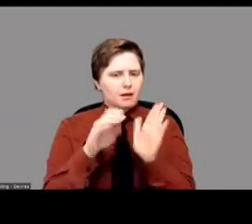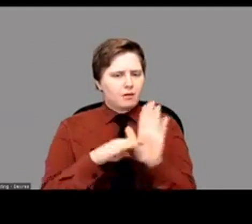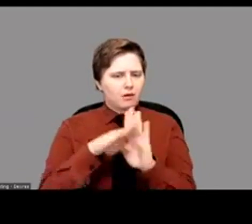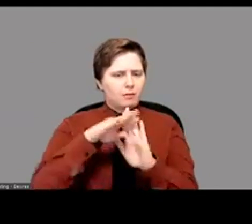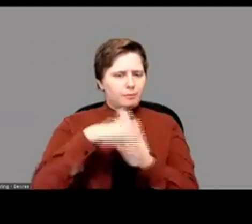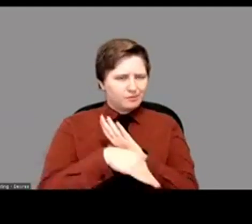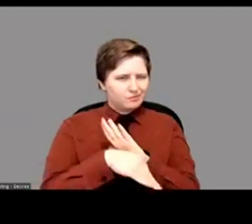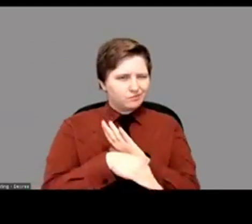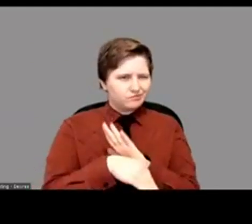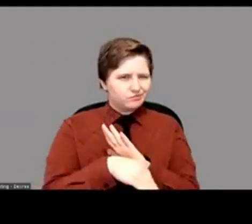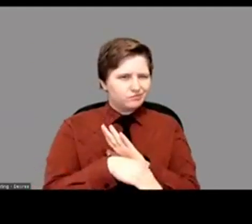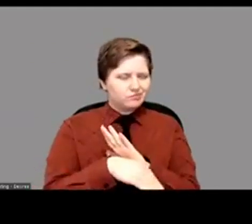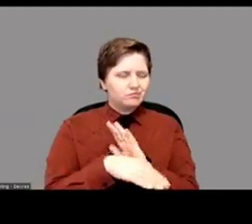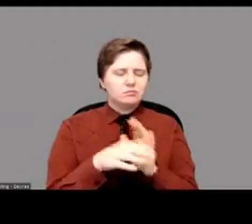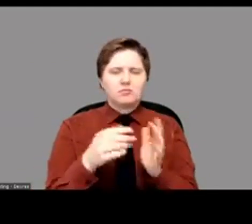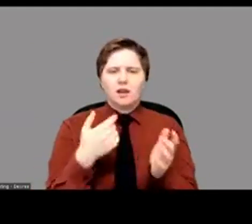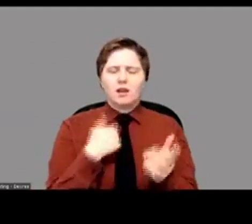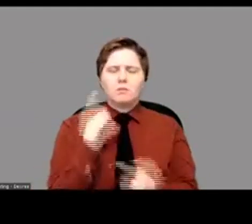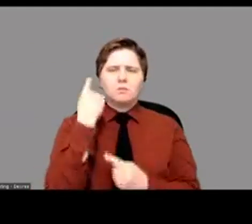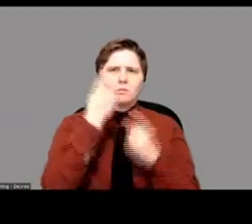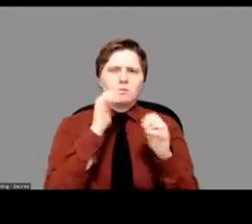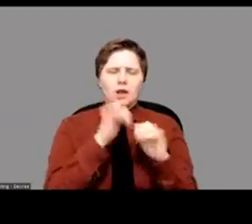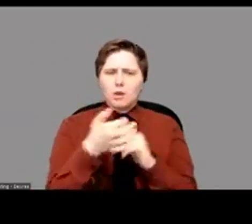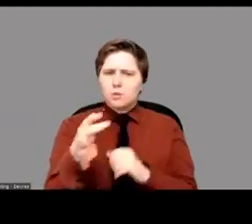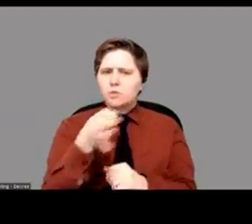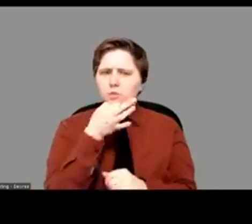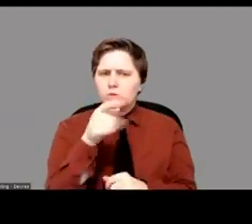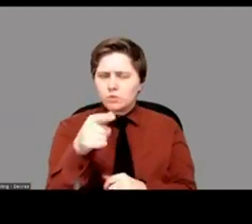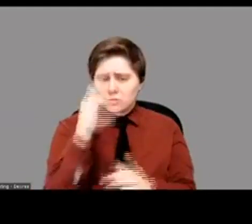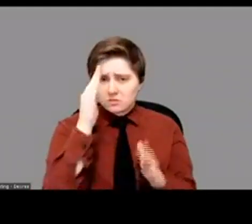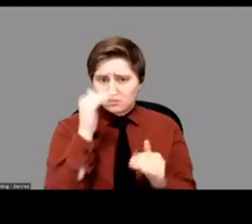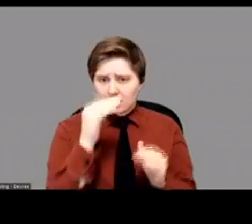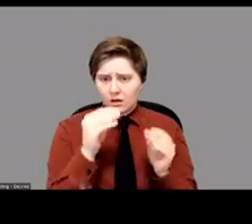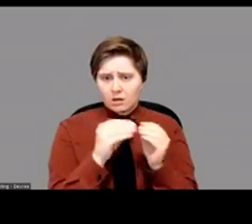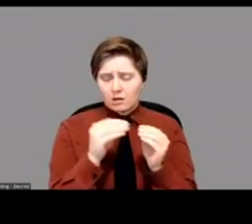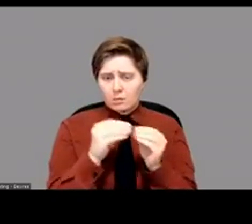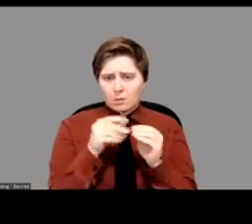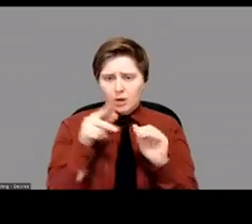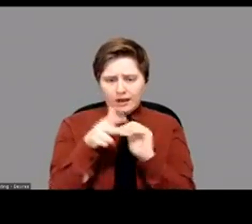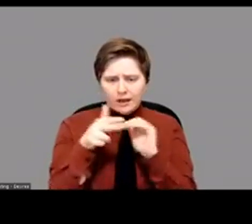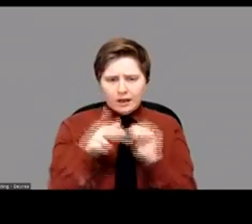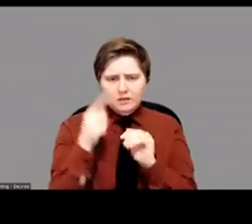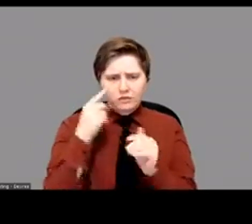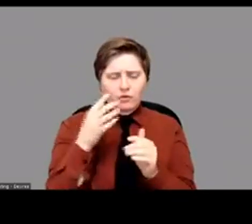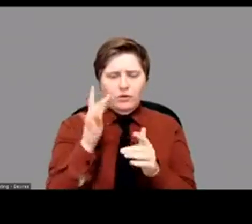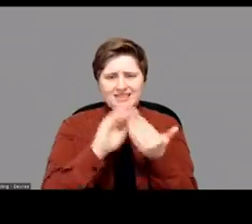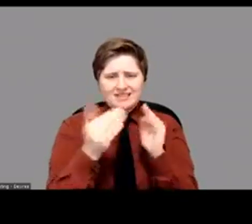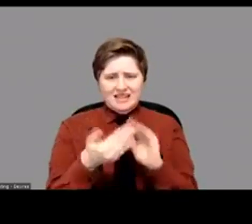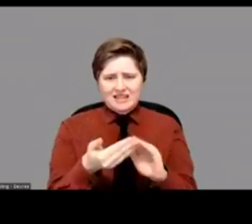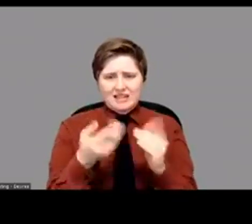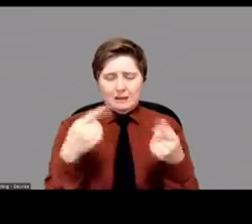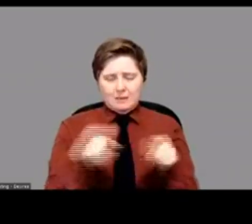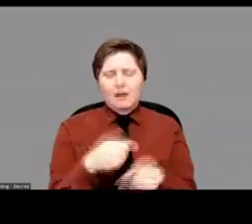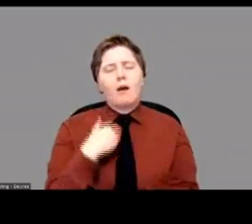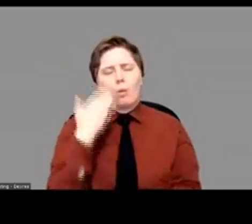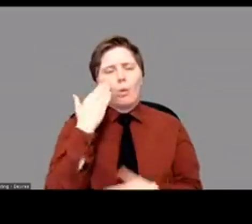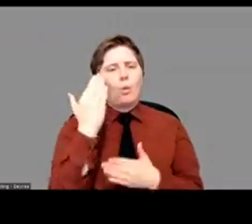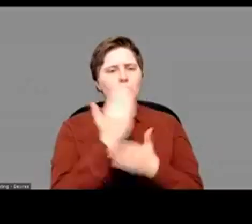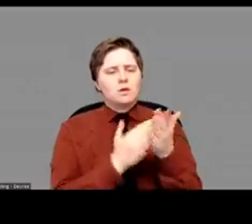and I'm wondering how soon you anticipate more budget cuts for the city of Toledo. I mean, I know there's some employees out right now,